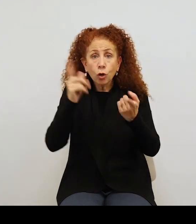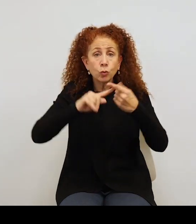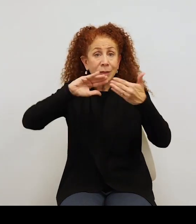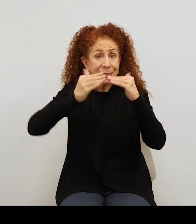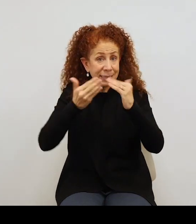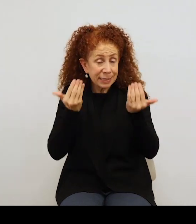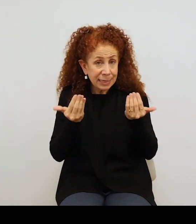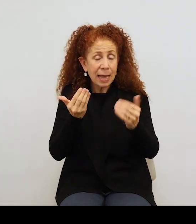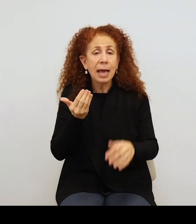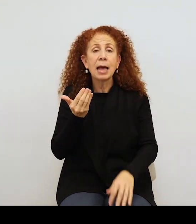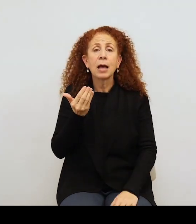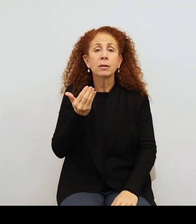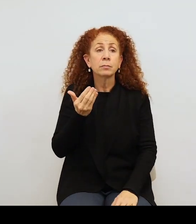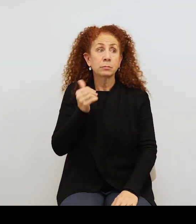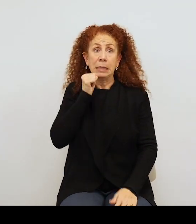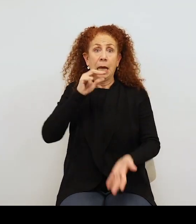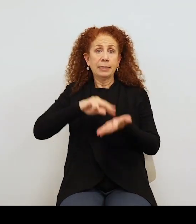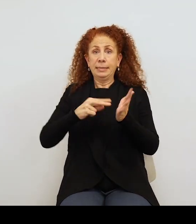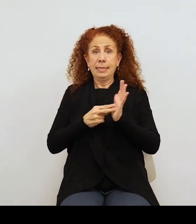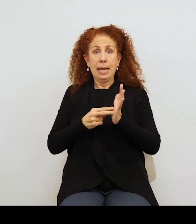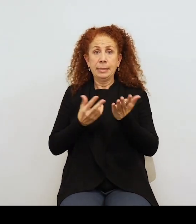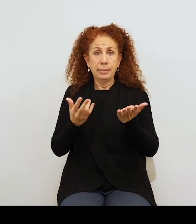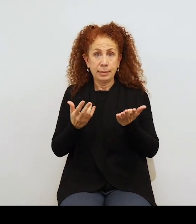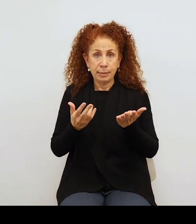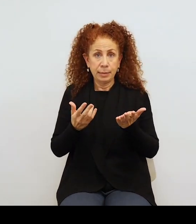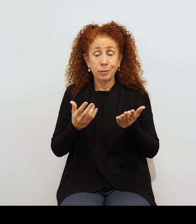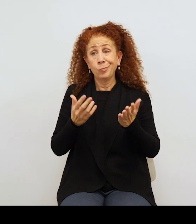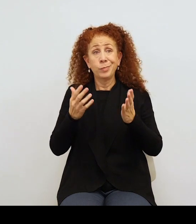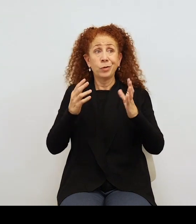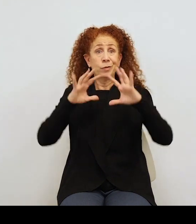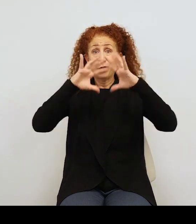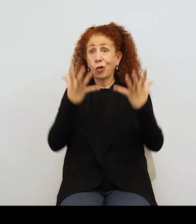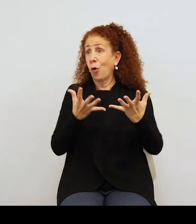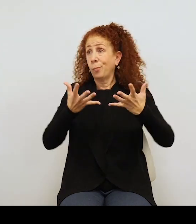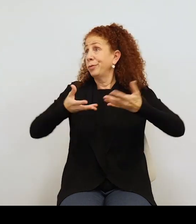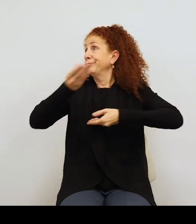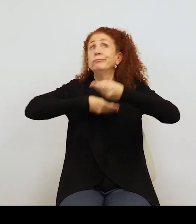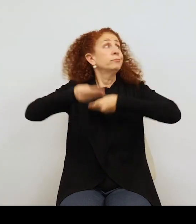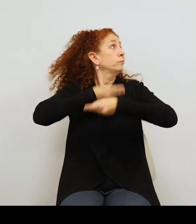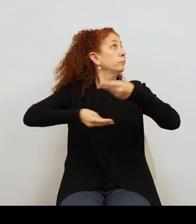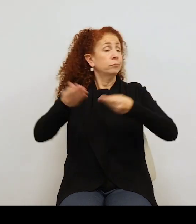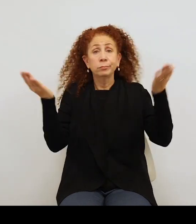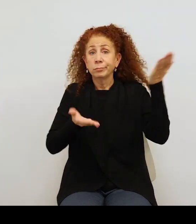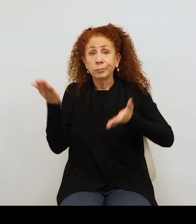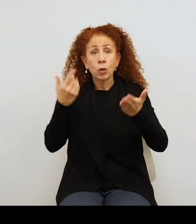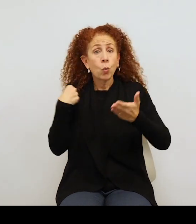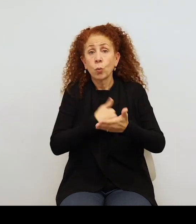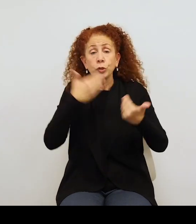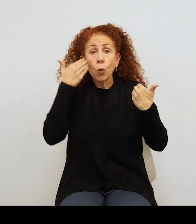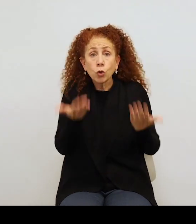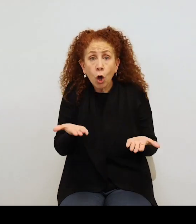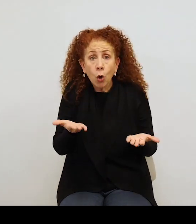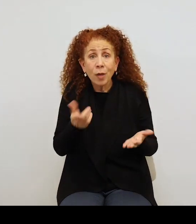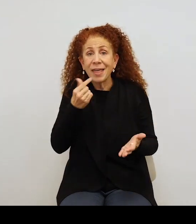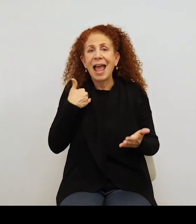as I said, unintentionally through global exchange where we don't know, because then they have no natural enemies,